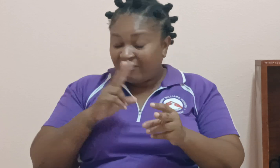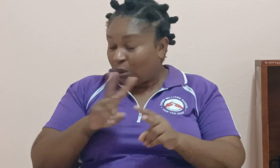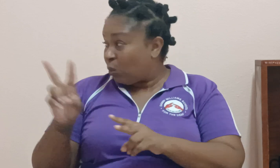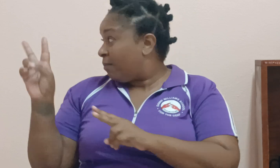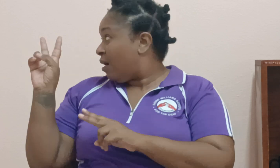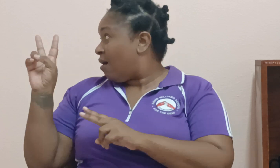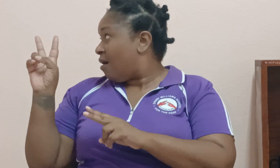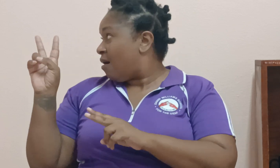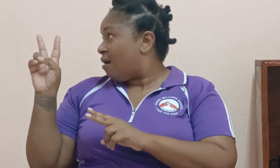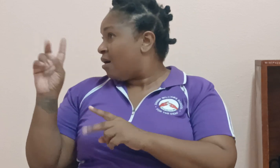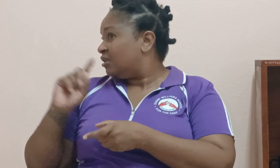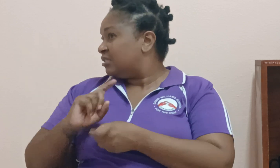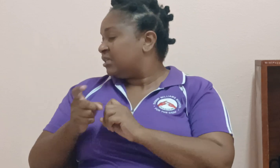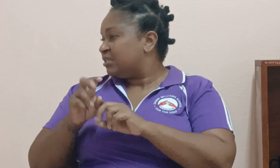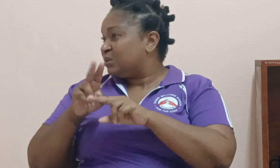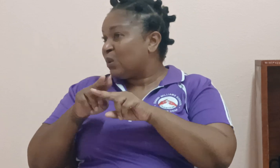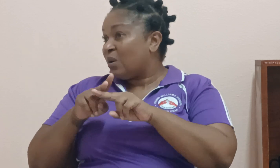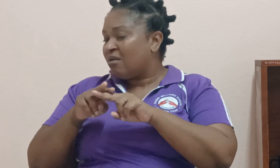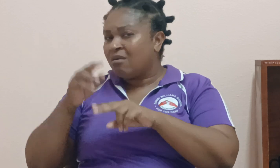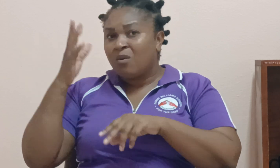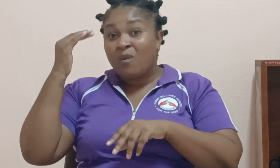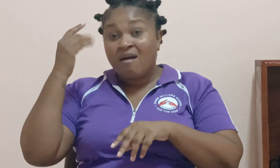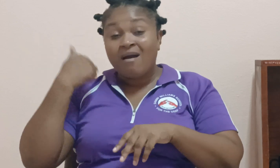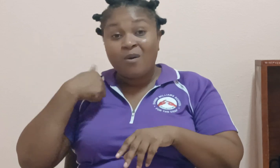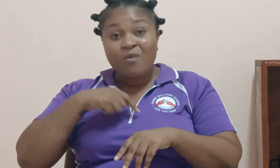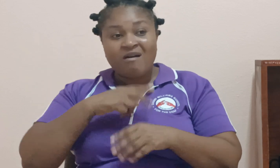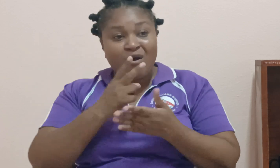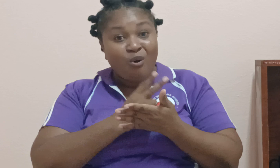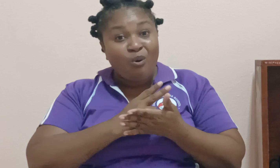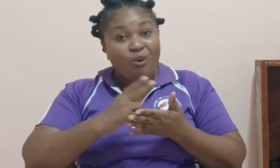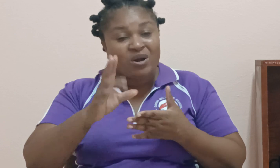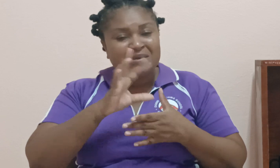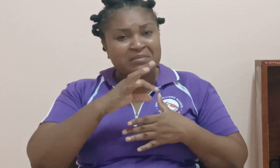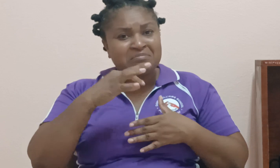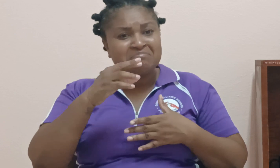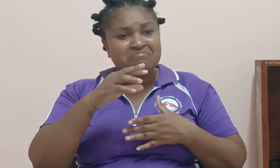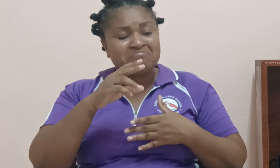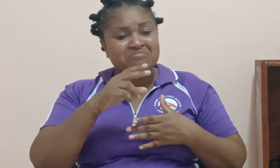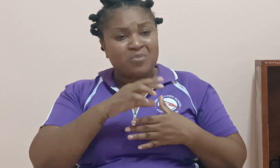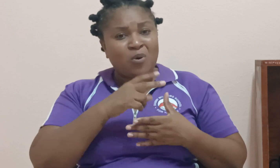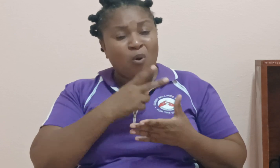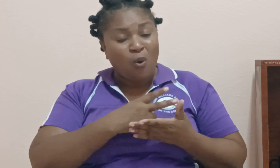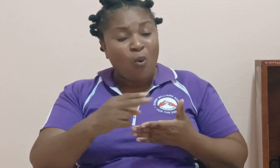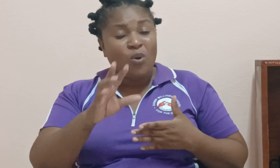For we are a holy people, a royal priesthood,